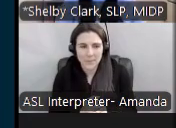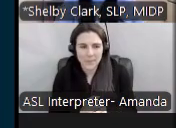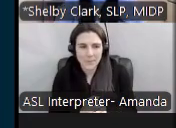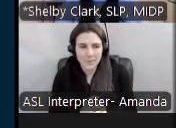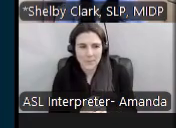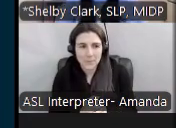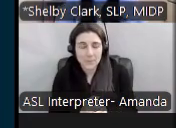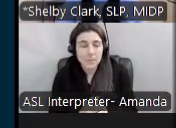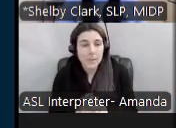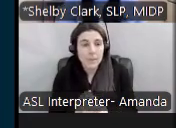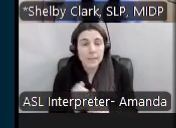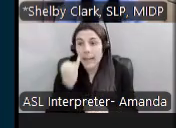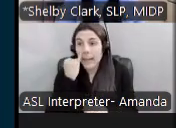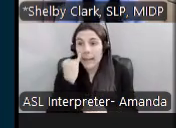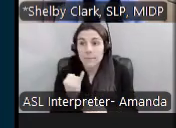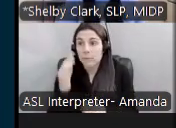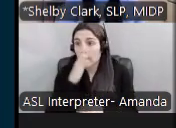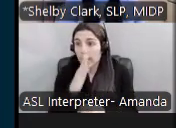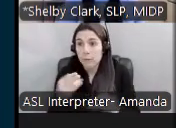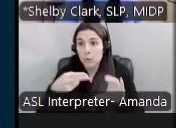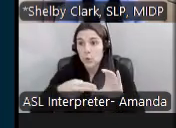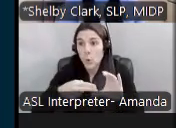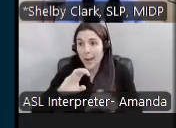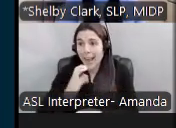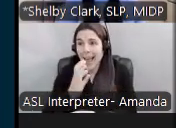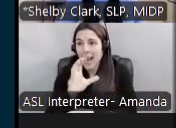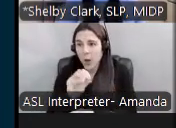if you've never joined an echo session before, welcome. We're